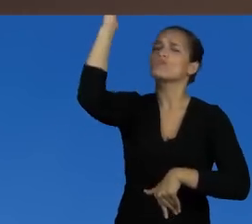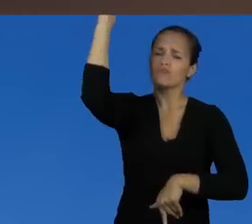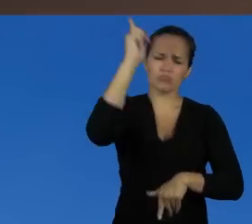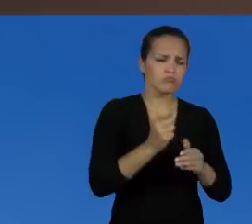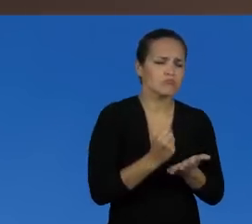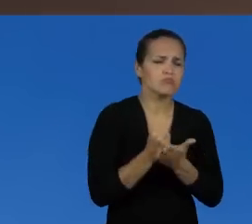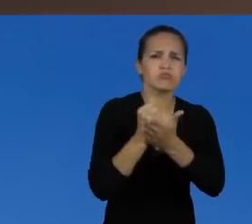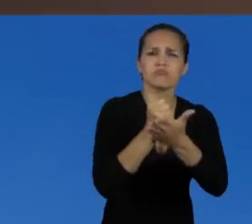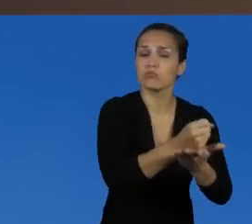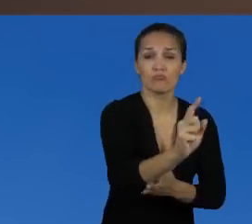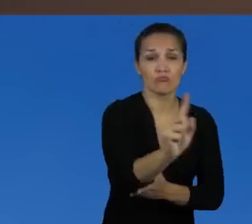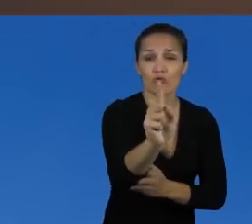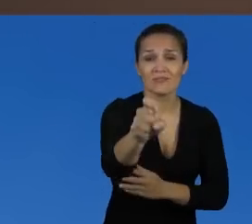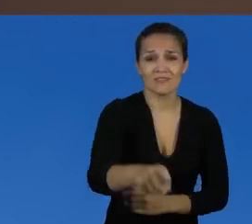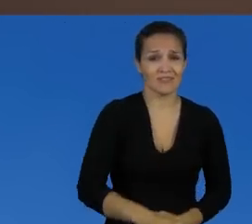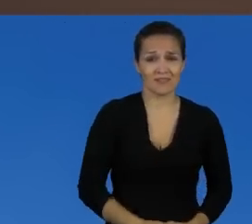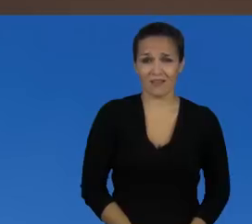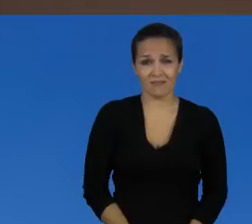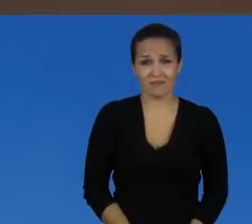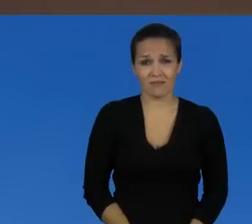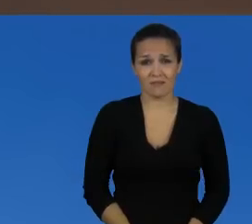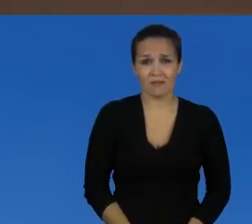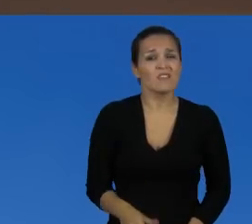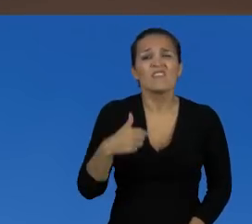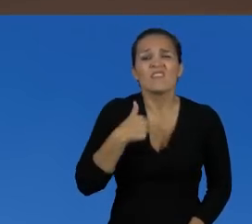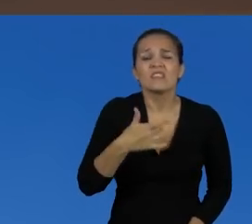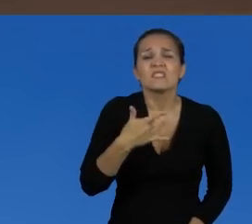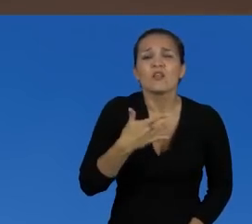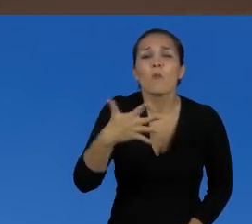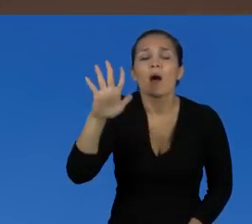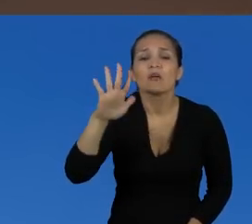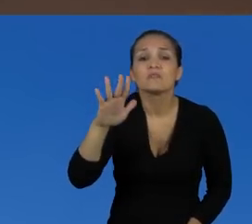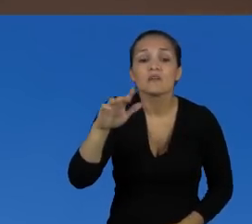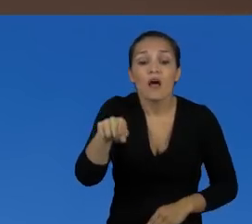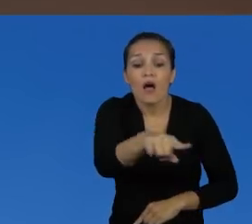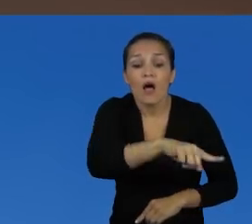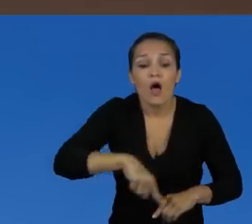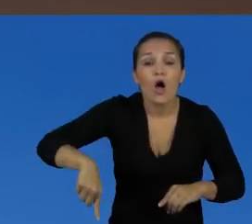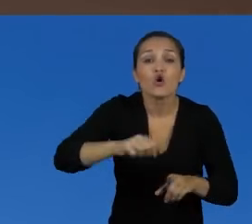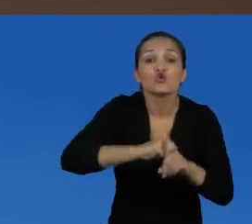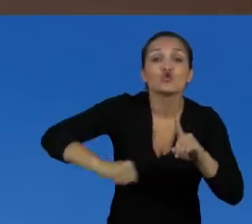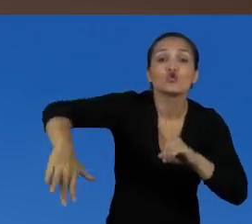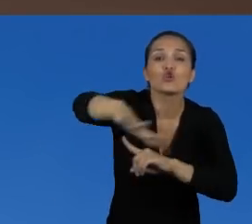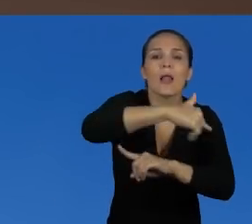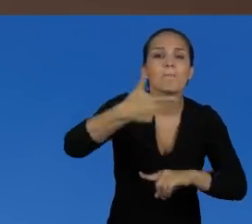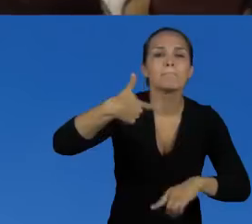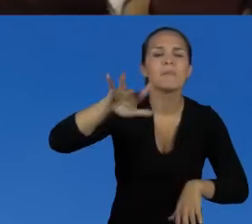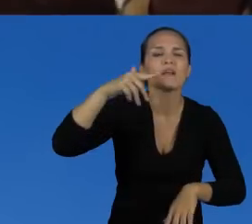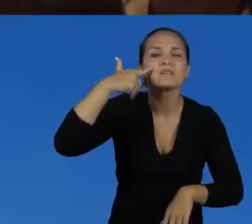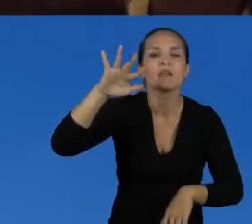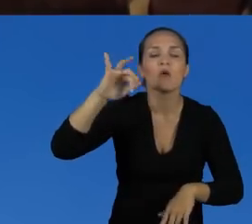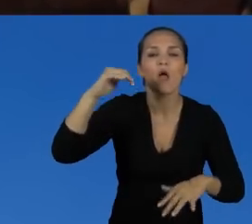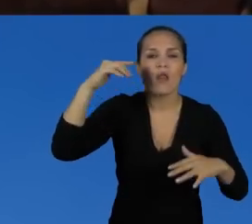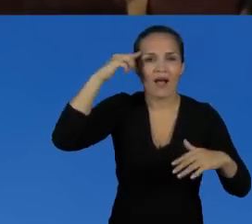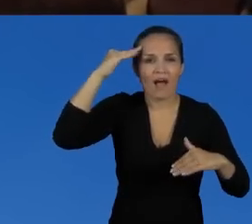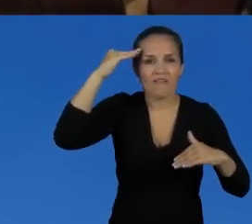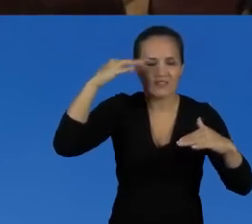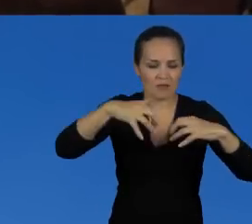I have always believed instead that the puzzle of society is put together only piece by piece